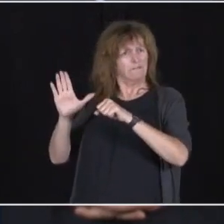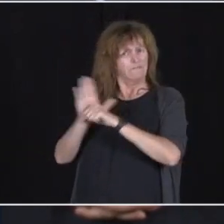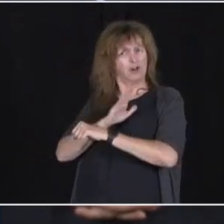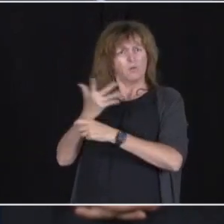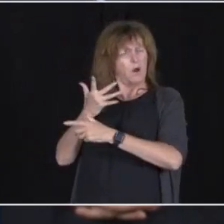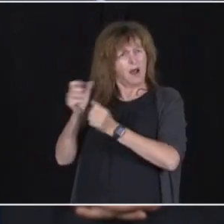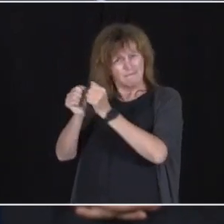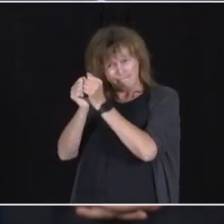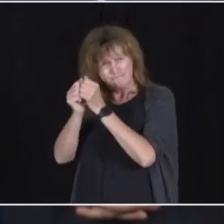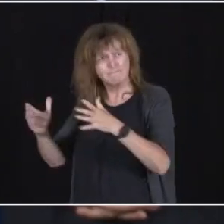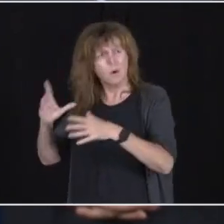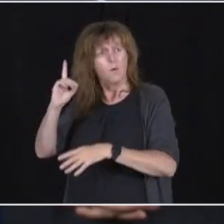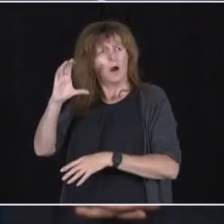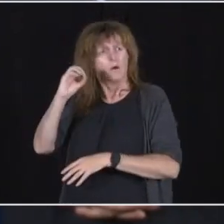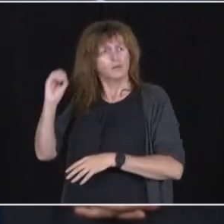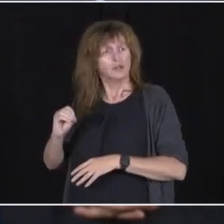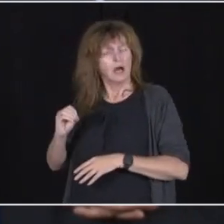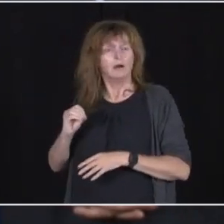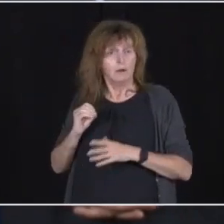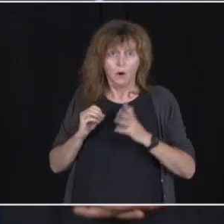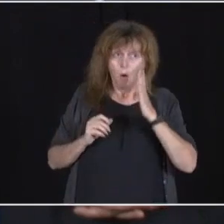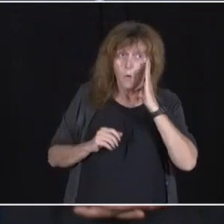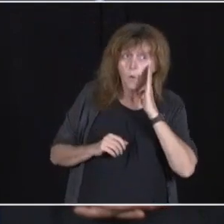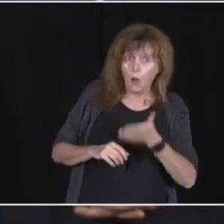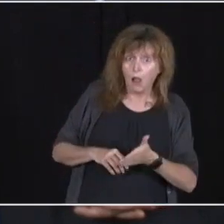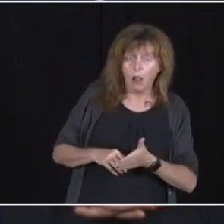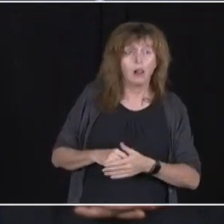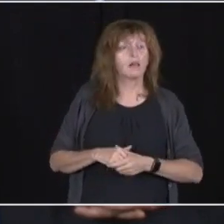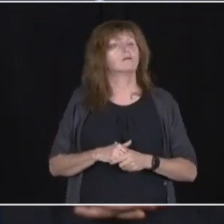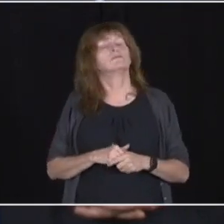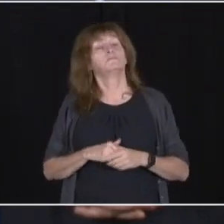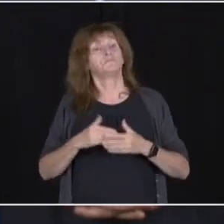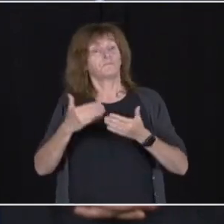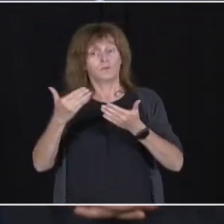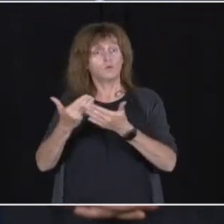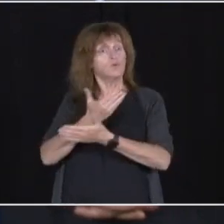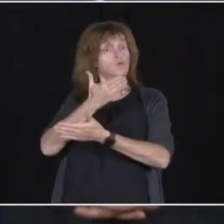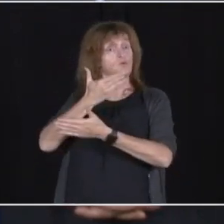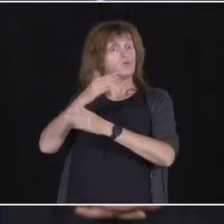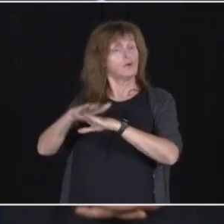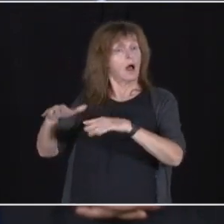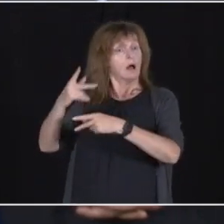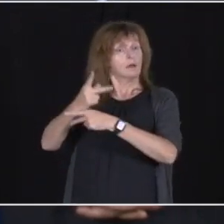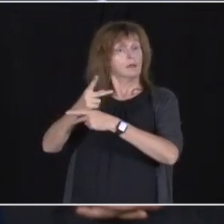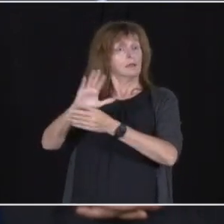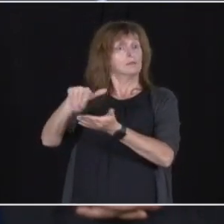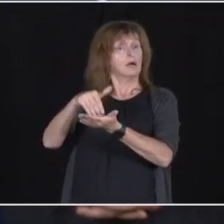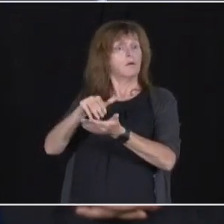regarding the capacity. He said BRS 91% capacity of daycare. I said well, we had to get up to 100.